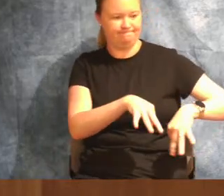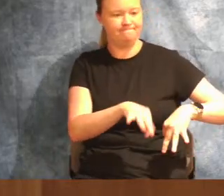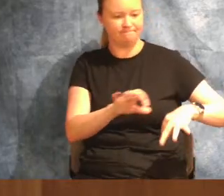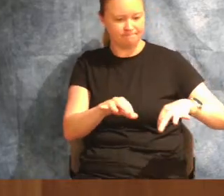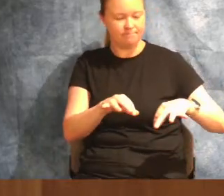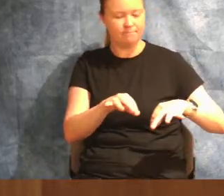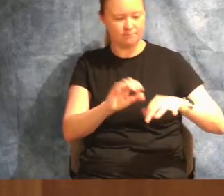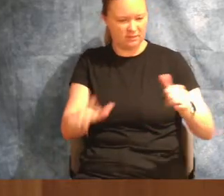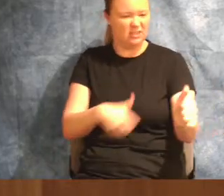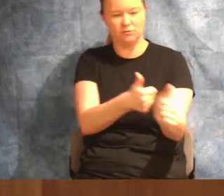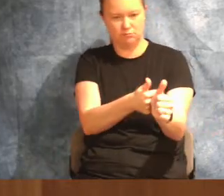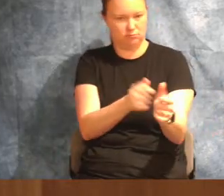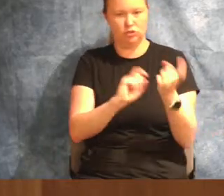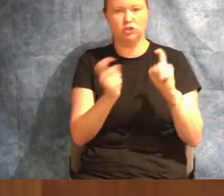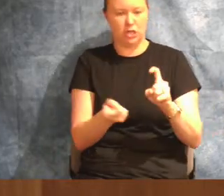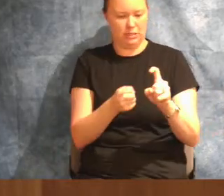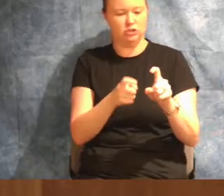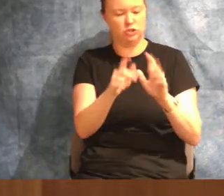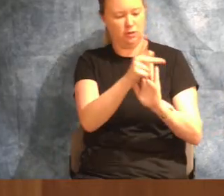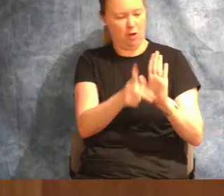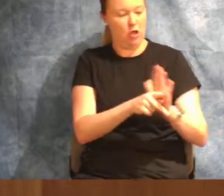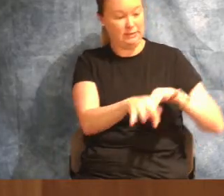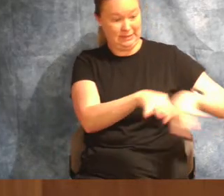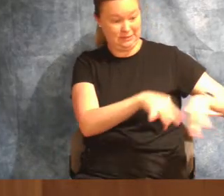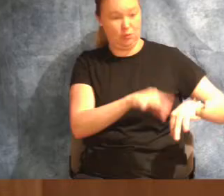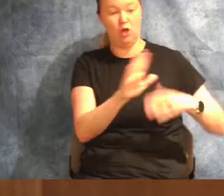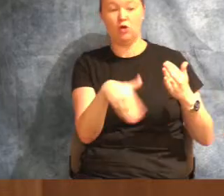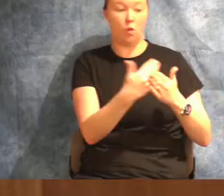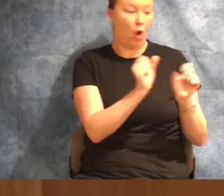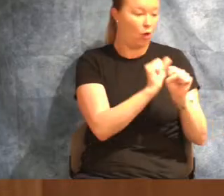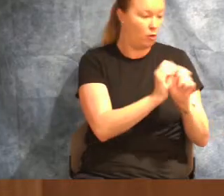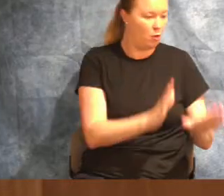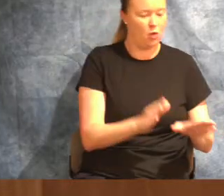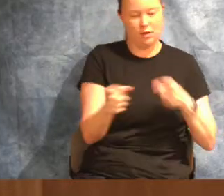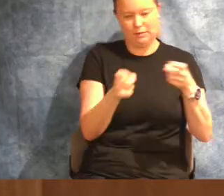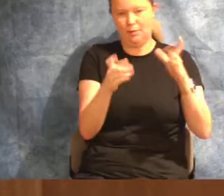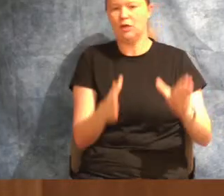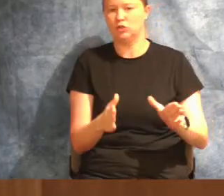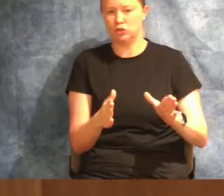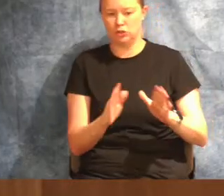policy to really explain to all of our employees and managers and departments how it works,